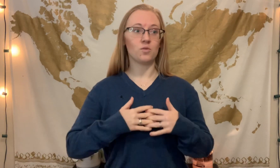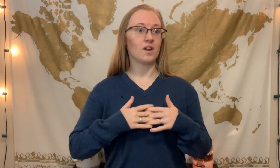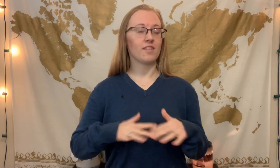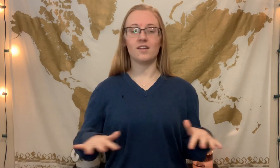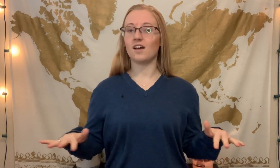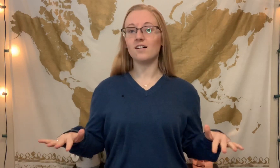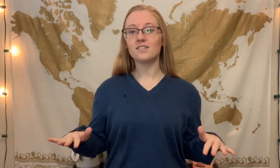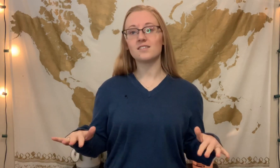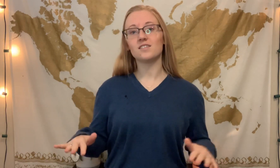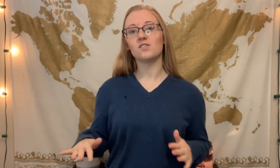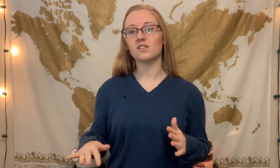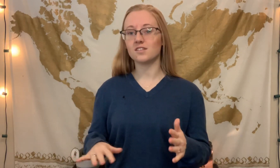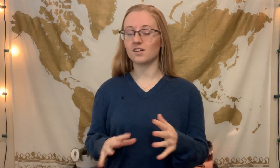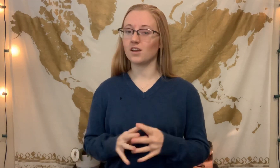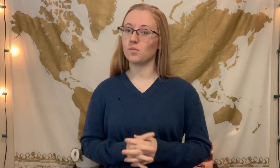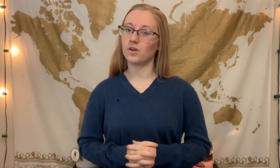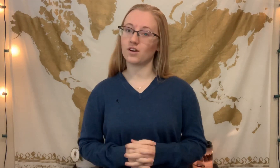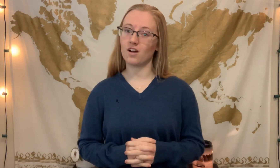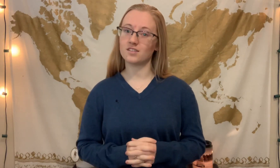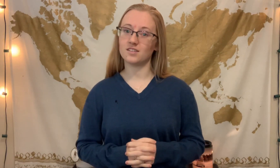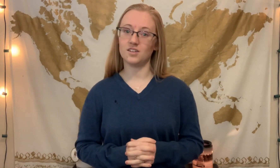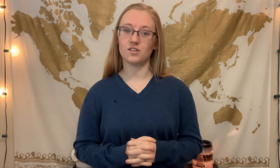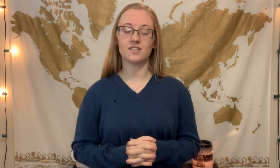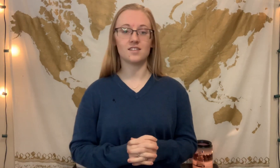nothing else, you can still get your point across and you can still